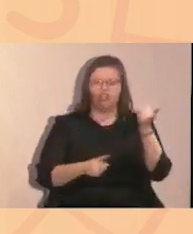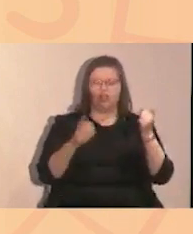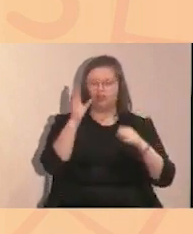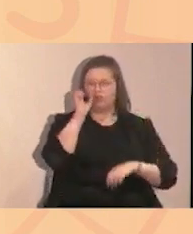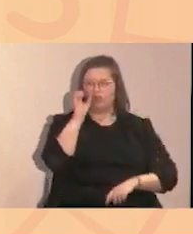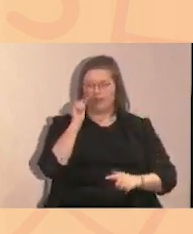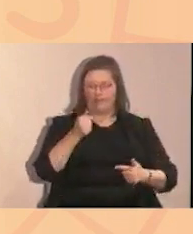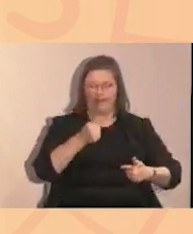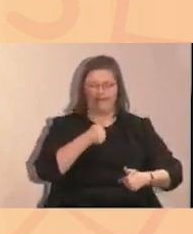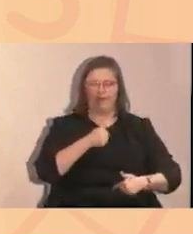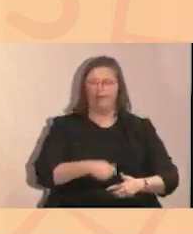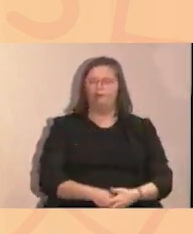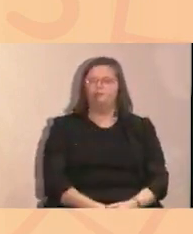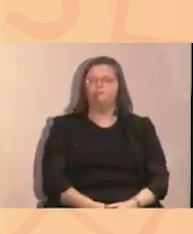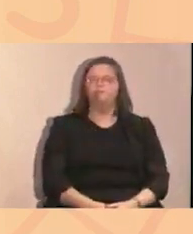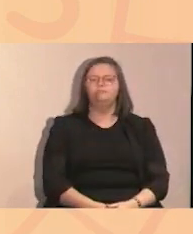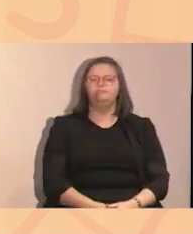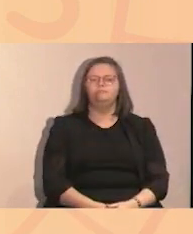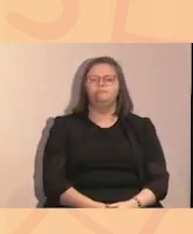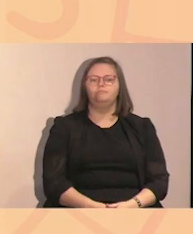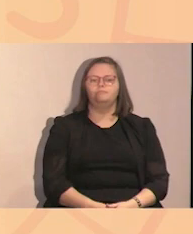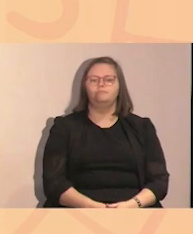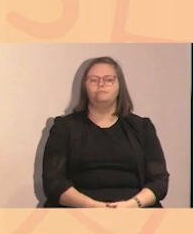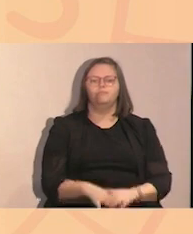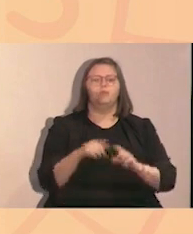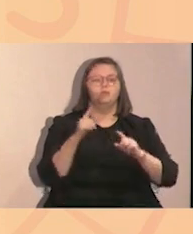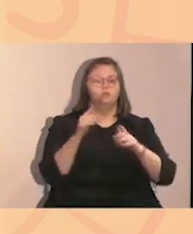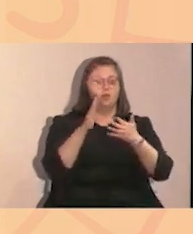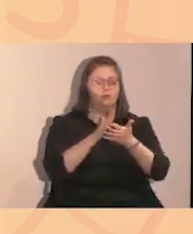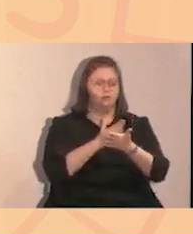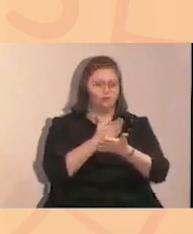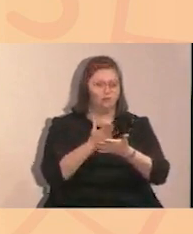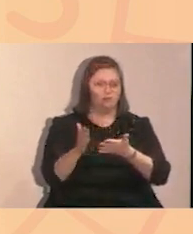So, that was a poem written by Yabani's mum